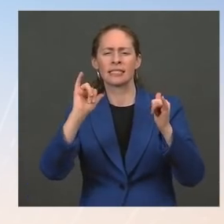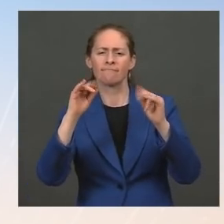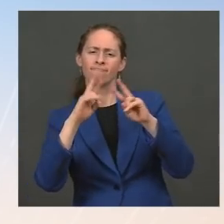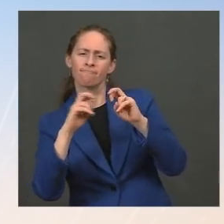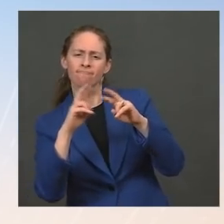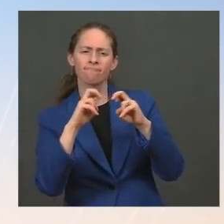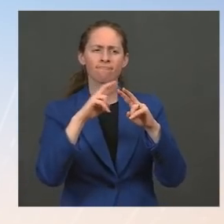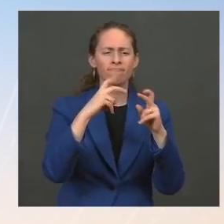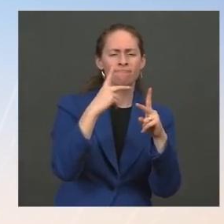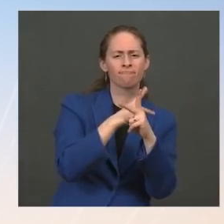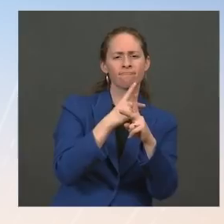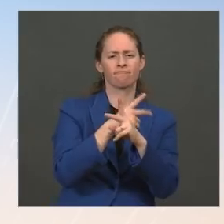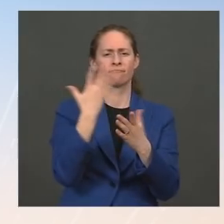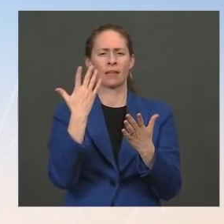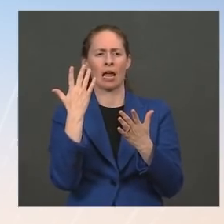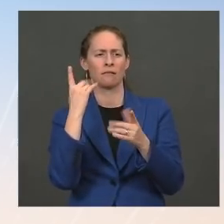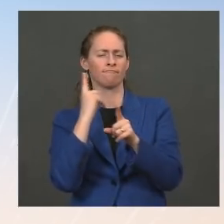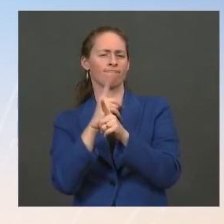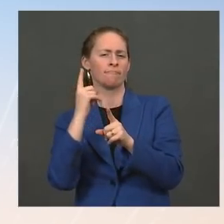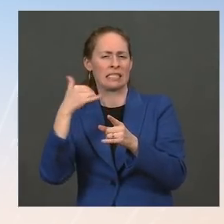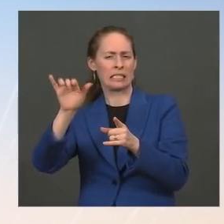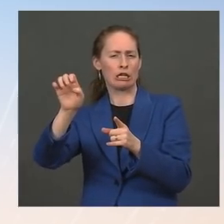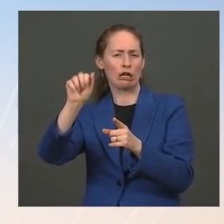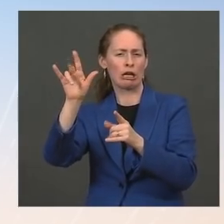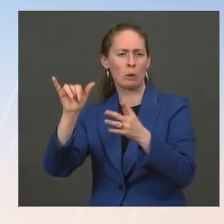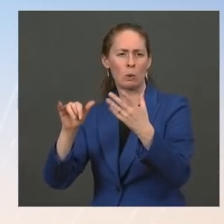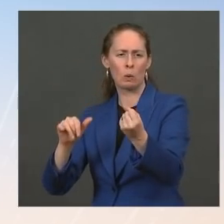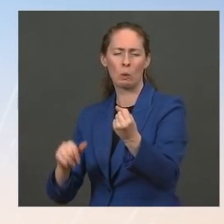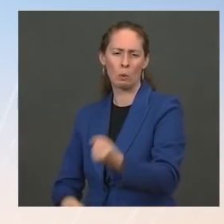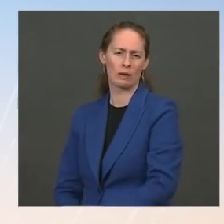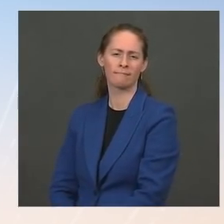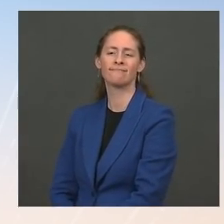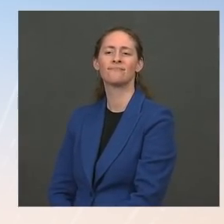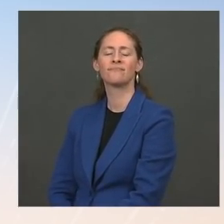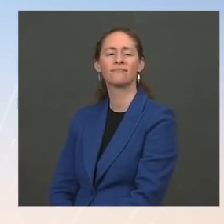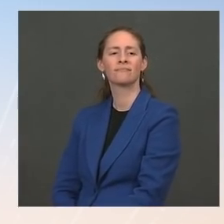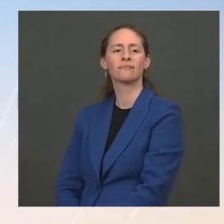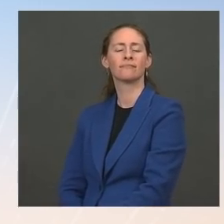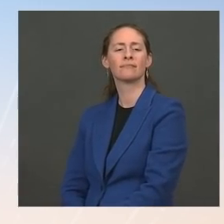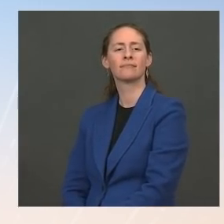The Press: So, in terms of the surveillance ability around the country as cases are positive,